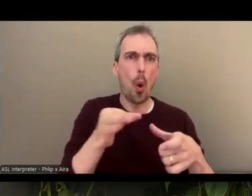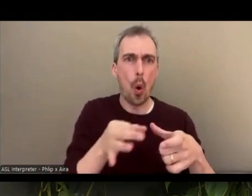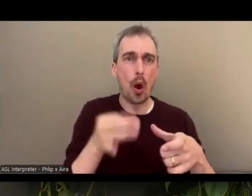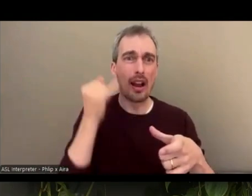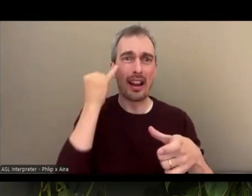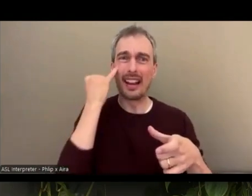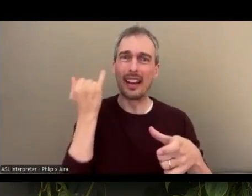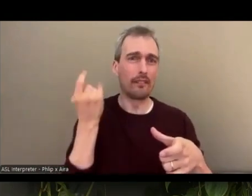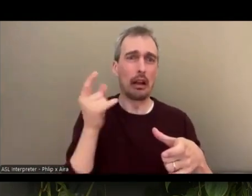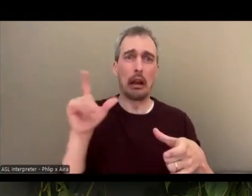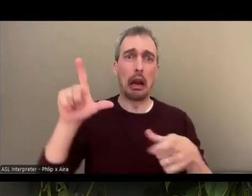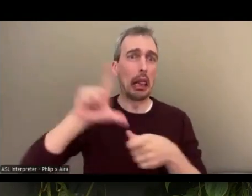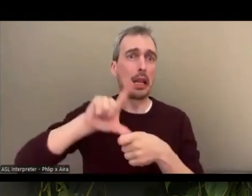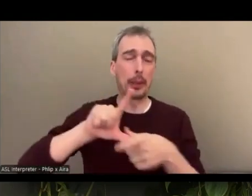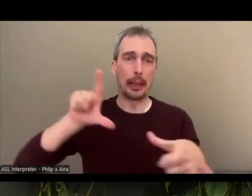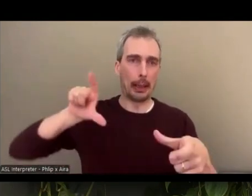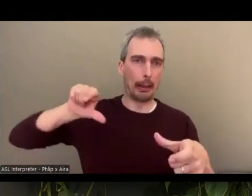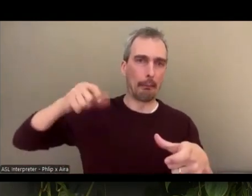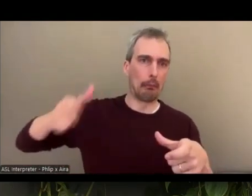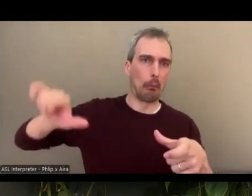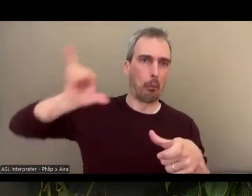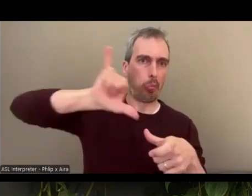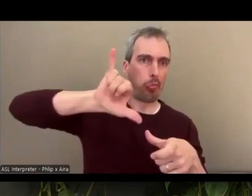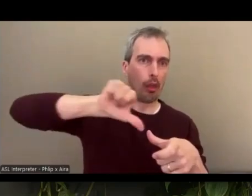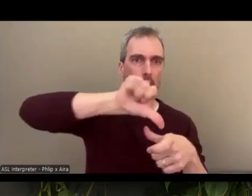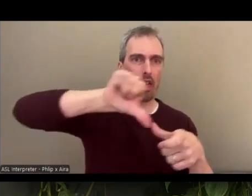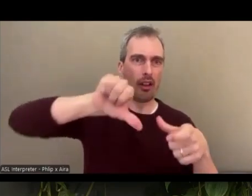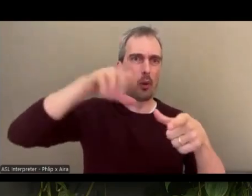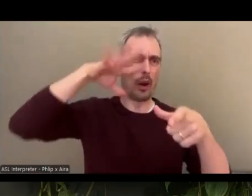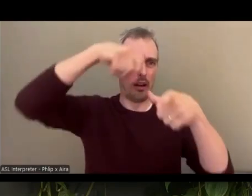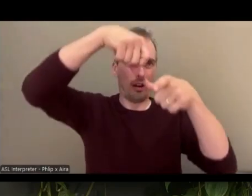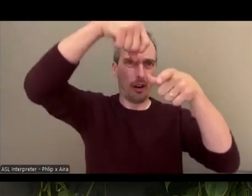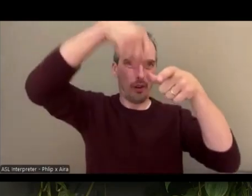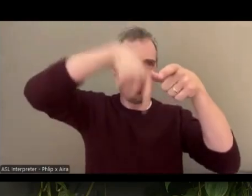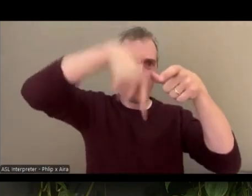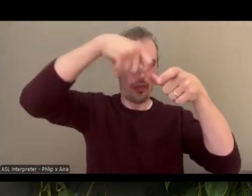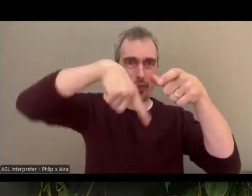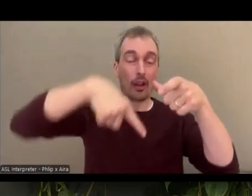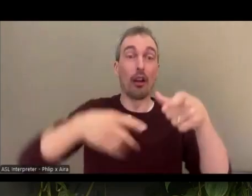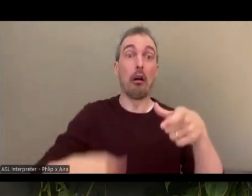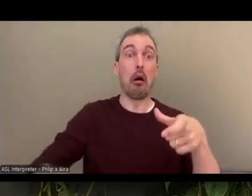So I bring this up, because... Unlike the other proof points that I'm talking about...